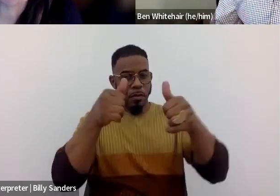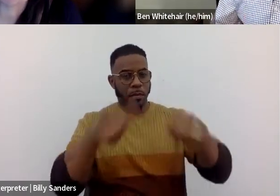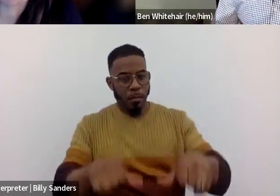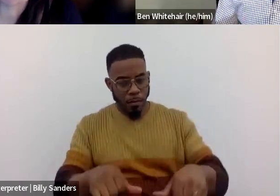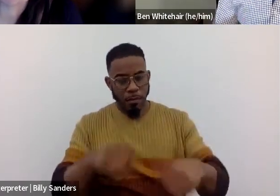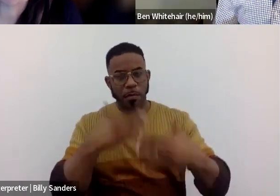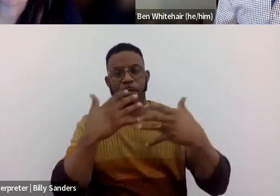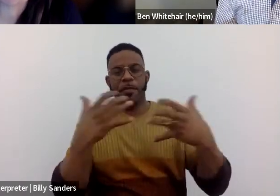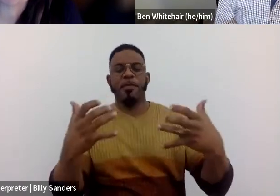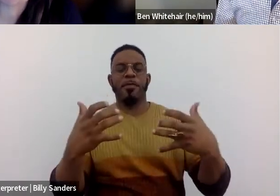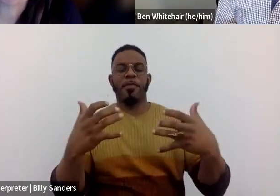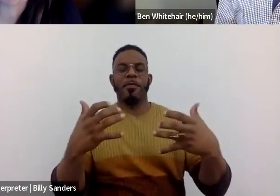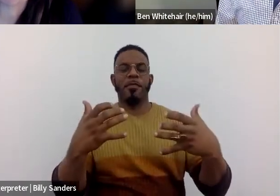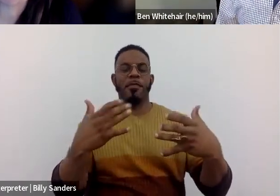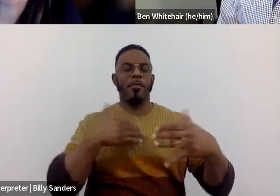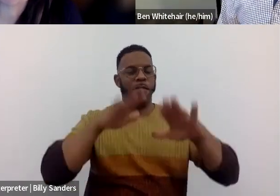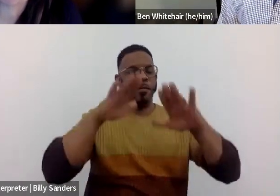thank you all so much and have a wonderful day.